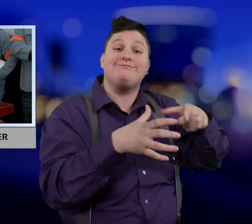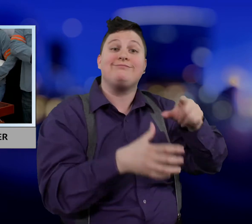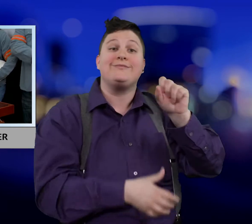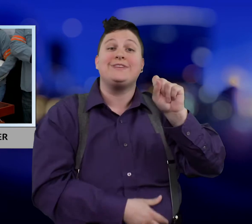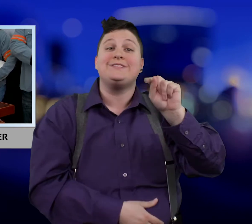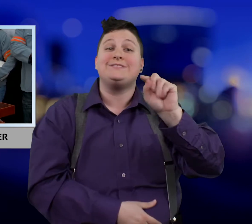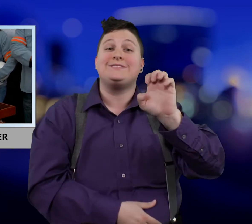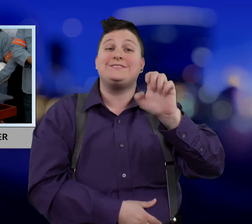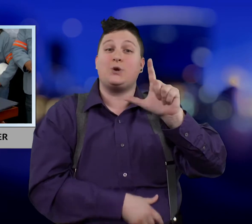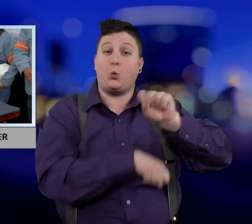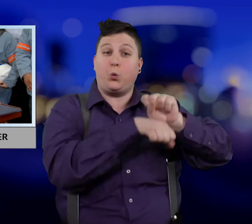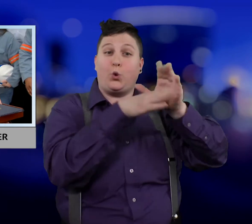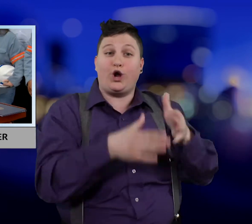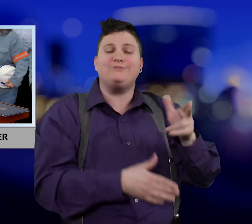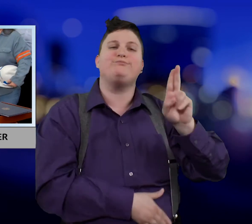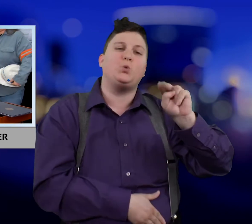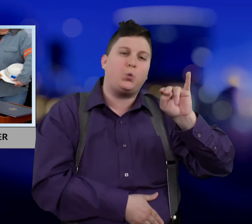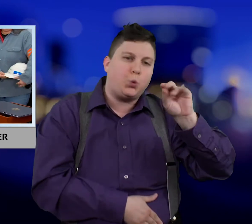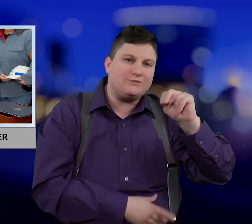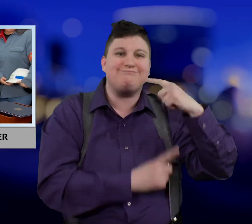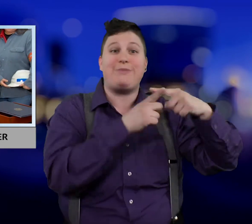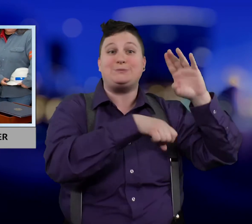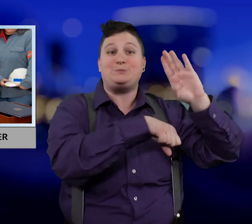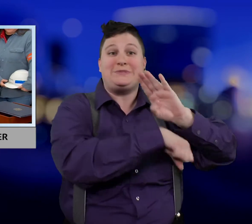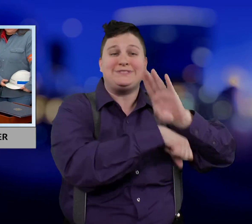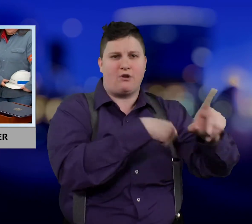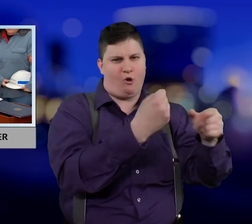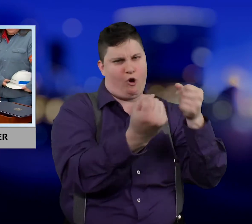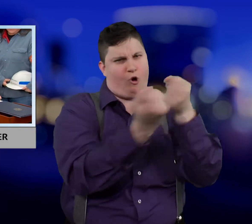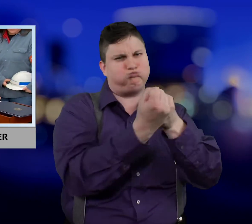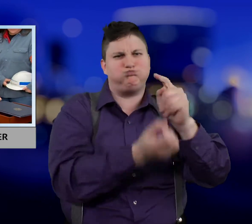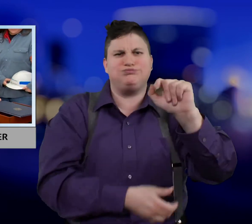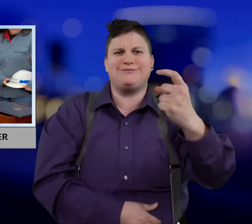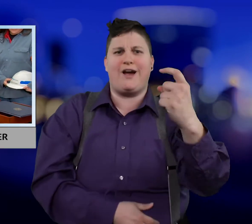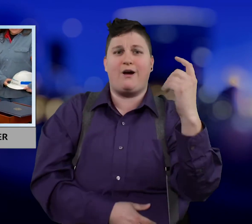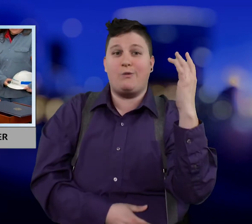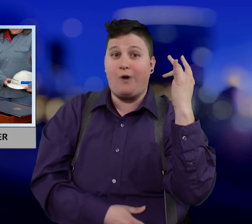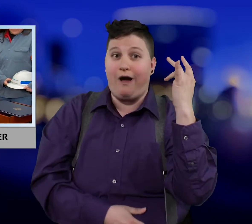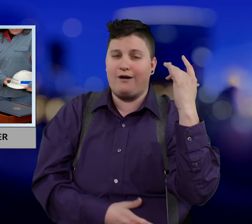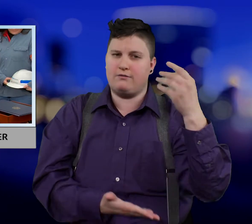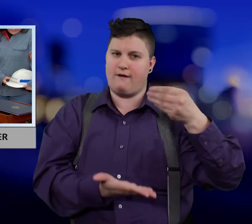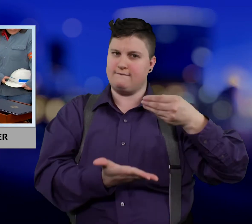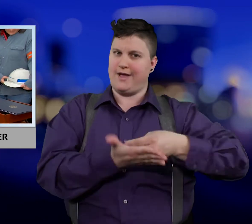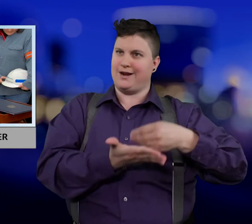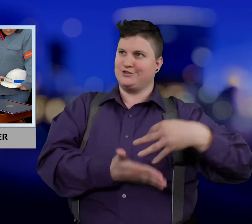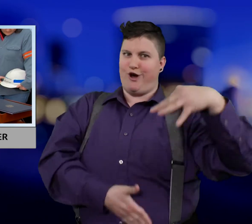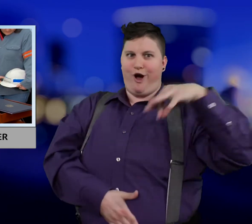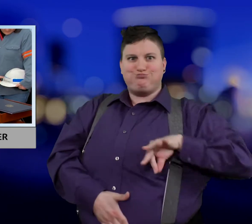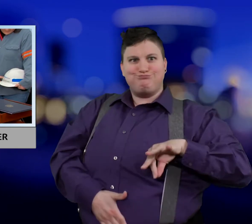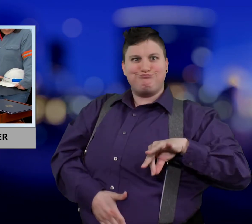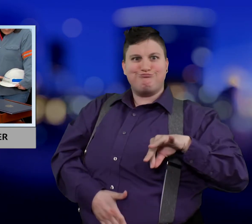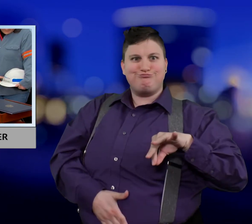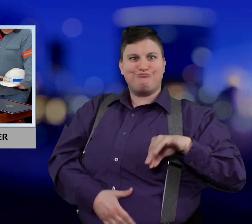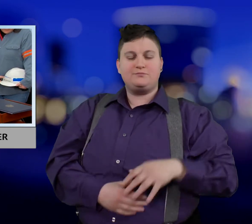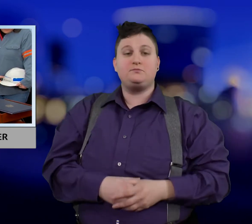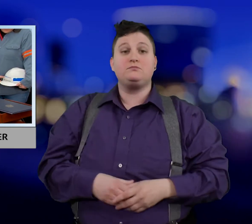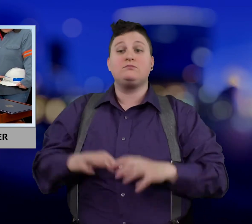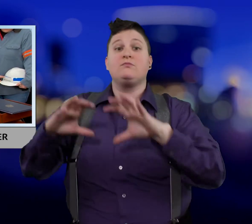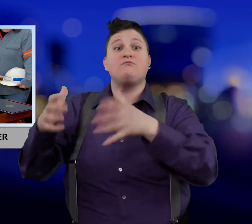The Steelworkers Union and businesses that financially benefit from steel and aluminum support the tax.